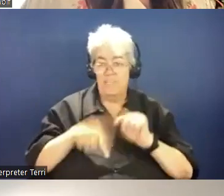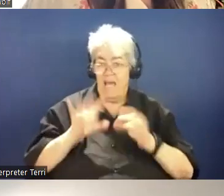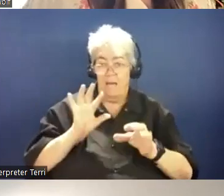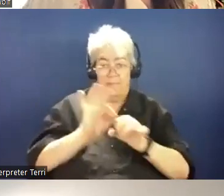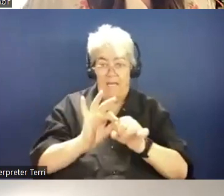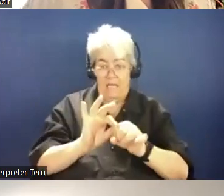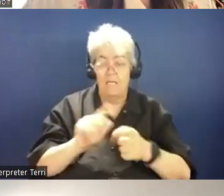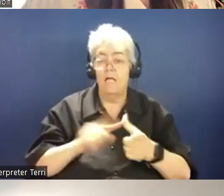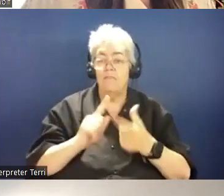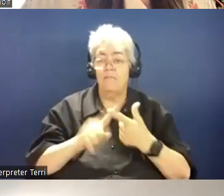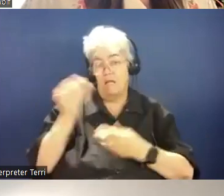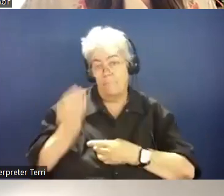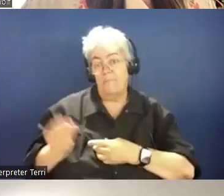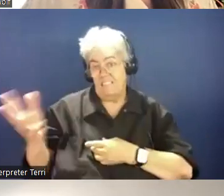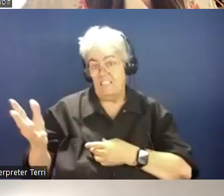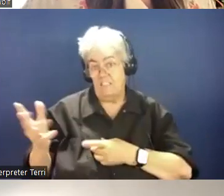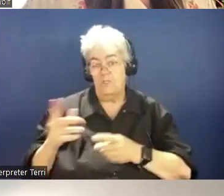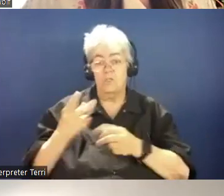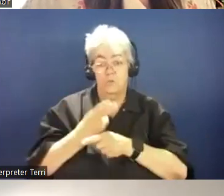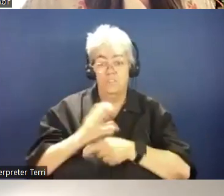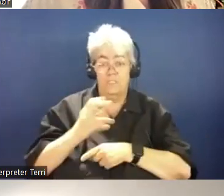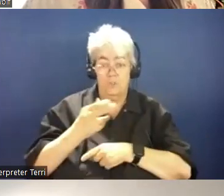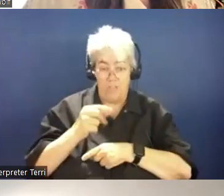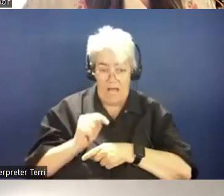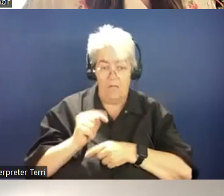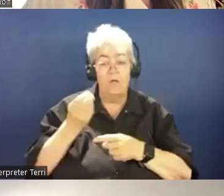message us either in the chat. And that can go to everyone or that can